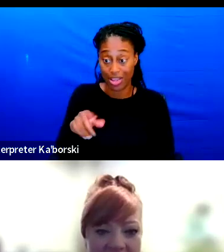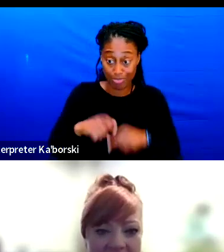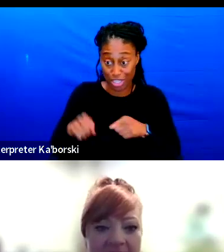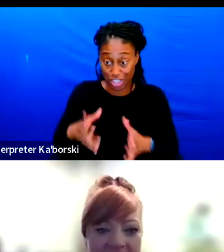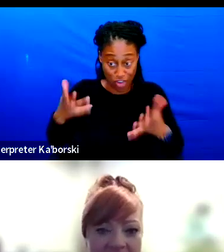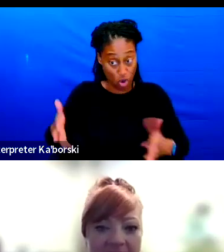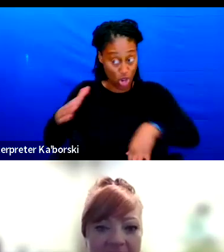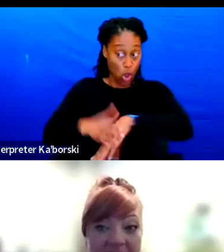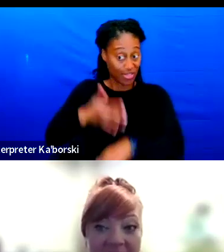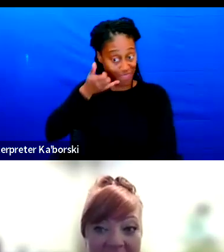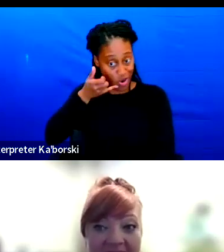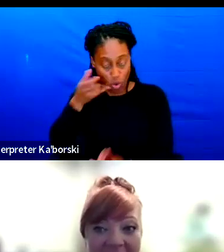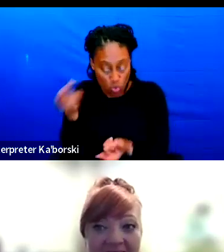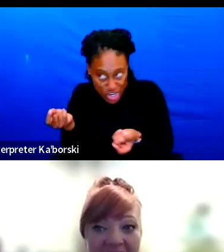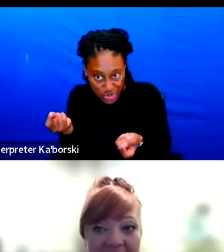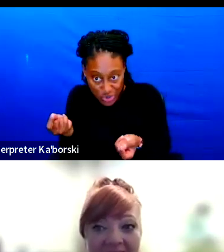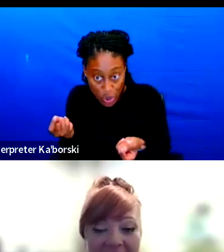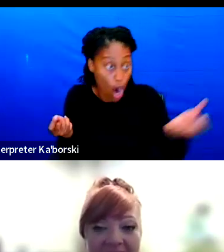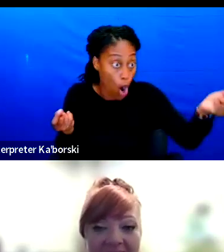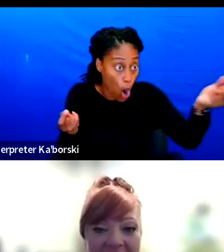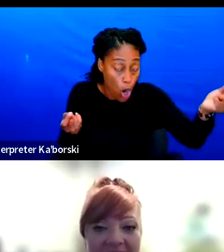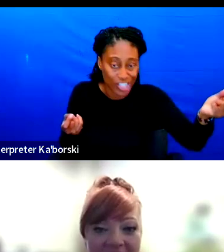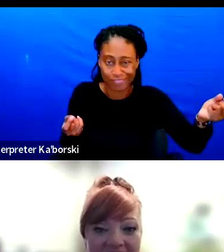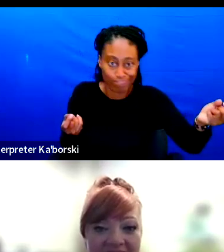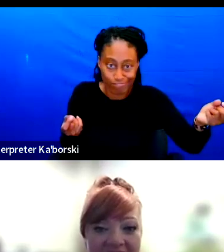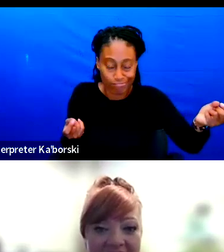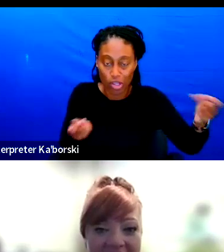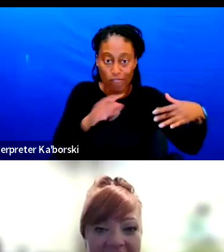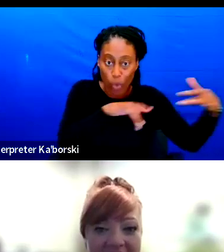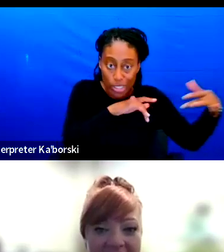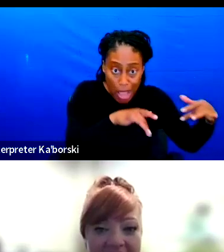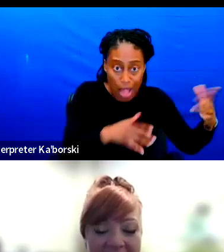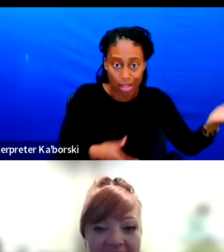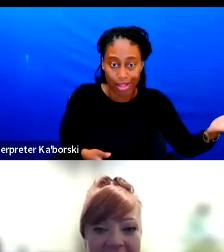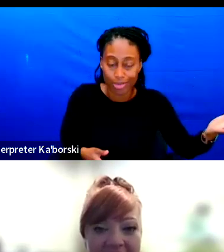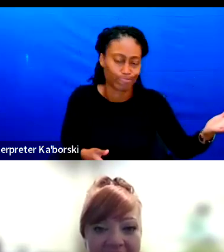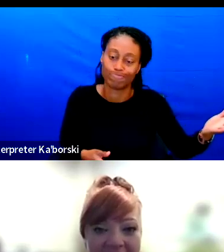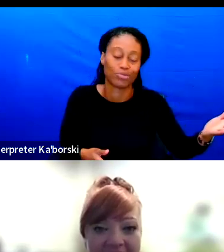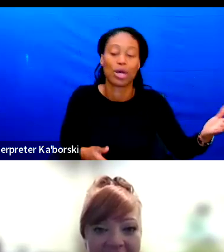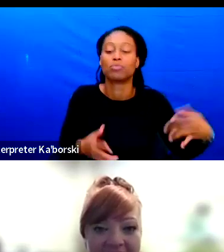Kyle Kleist: What do you? Do you just Kyle Kleist: put that person to voicemail, or Kyle Kleist: or do you have somebody else take the call